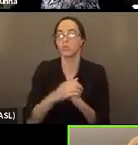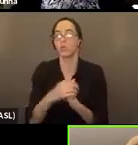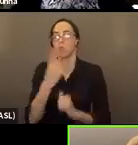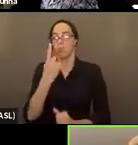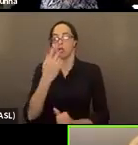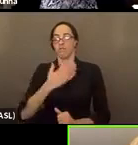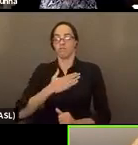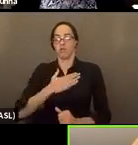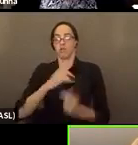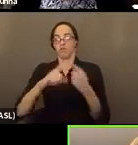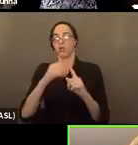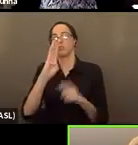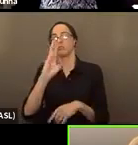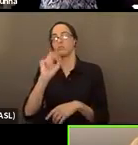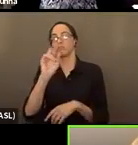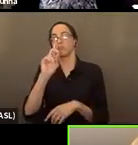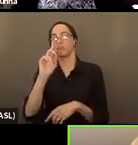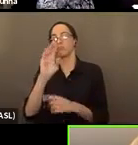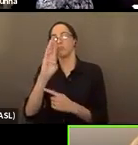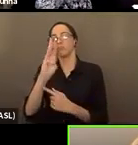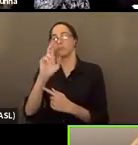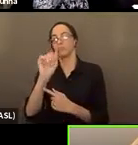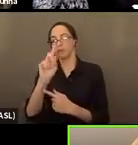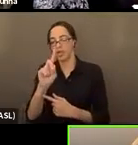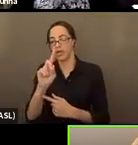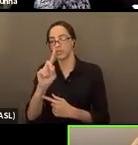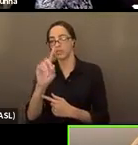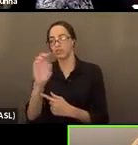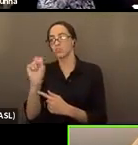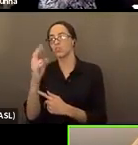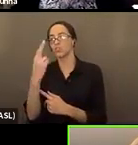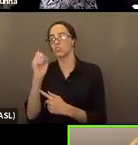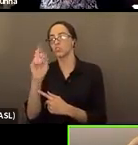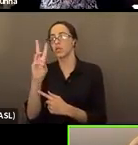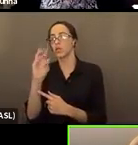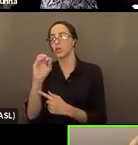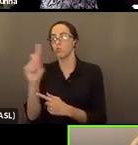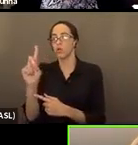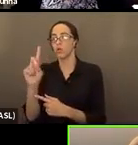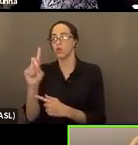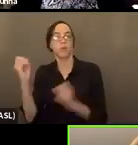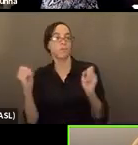went back to his community to make sure that his elderly neighbor who lived across the street that